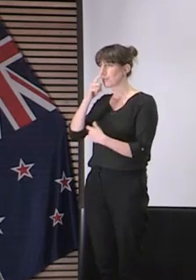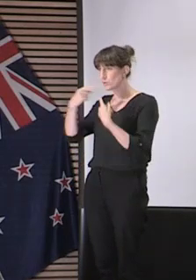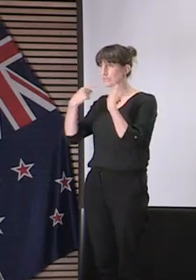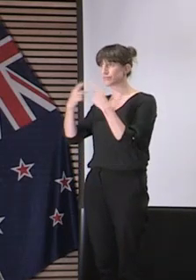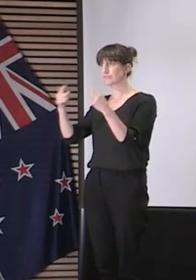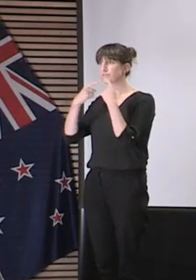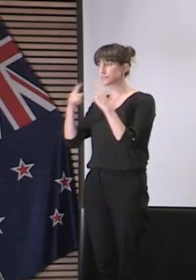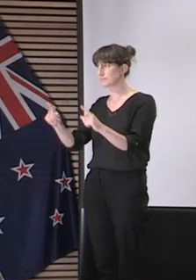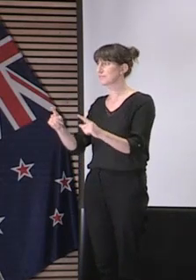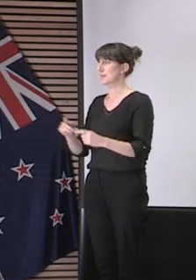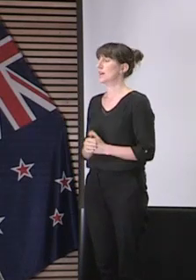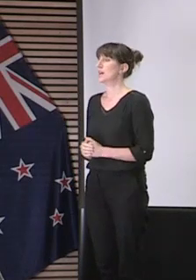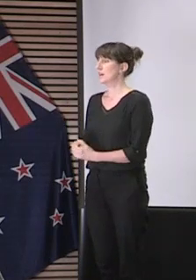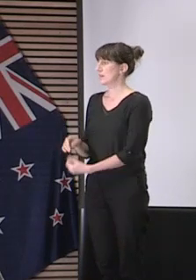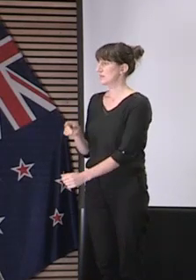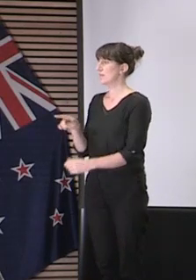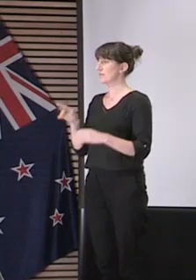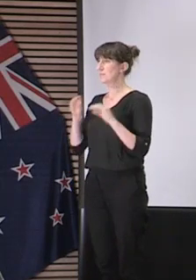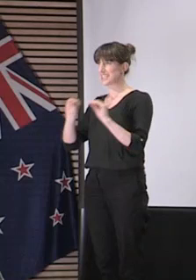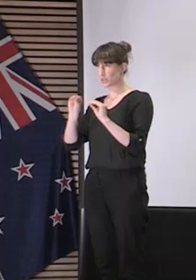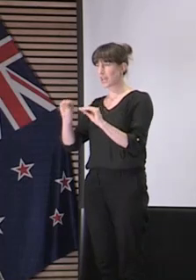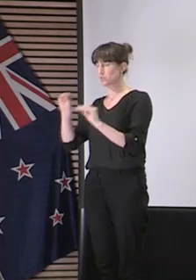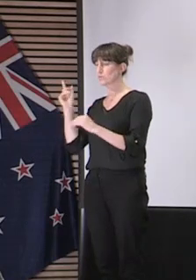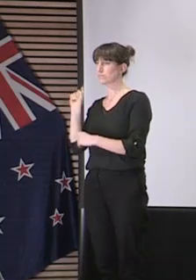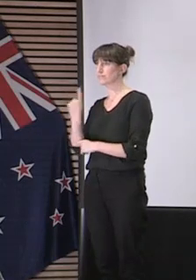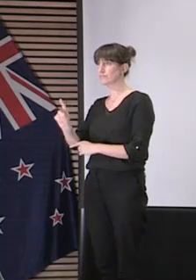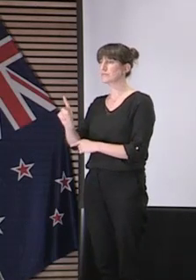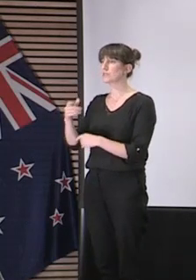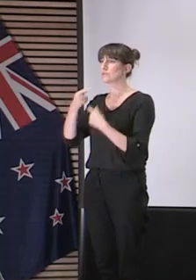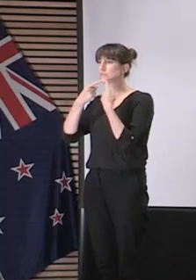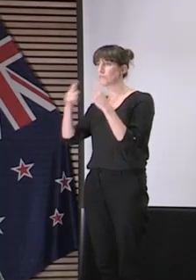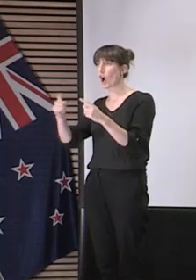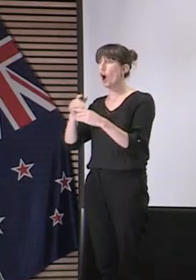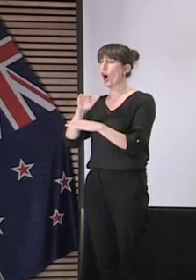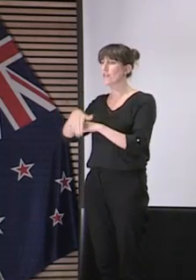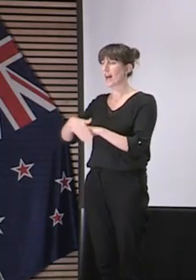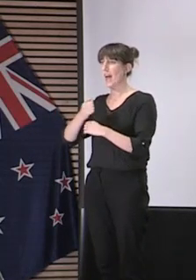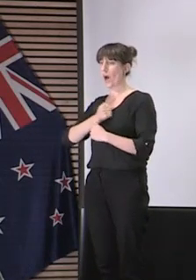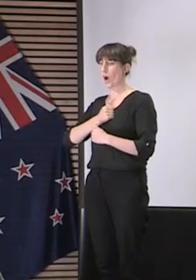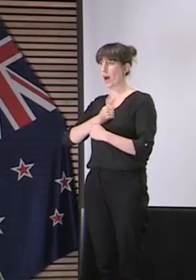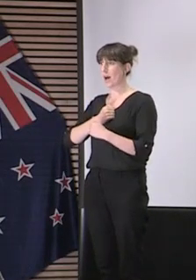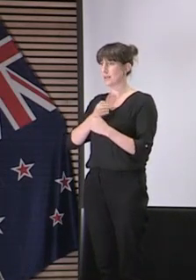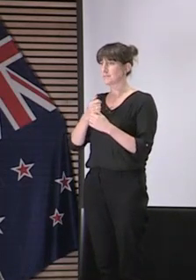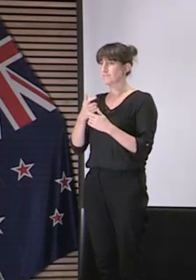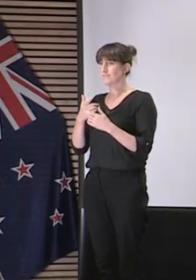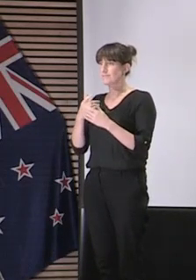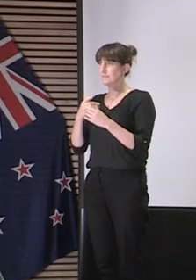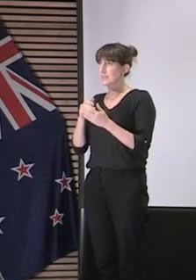Education will come in, while of course maintaining social distancing to talk you through